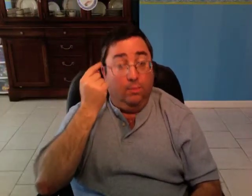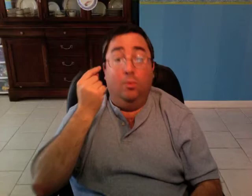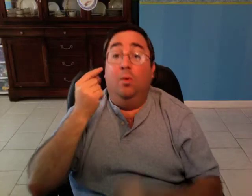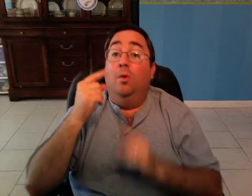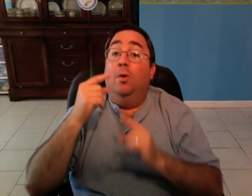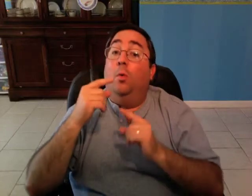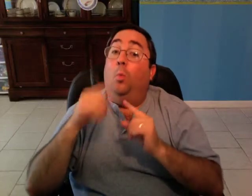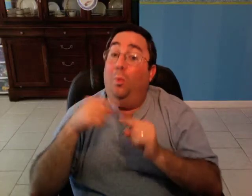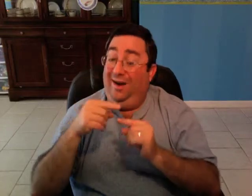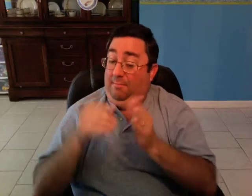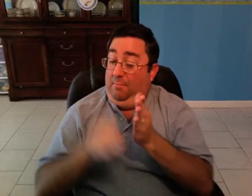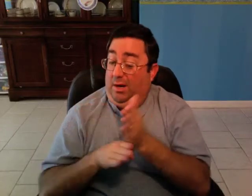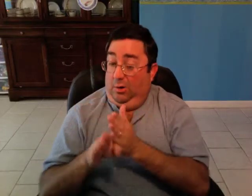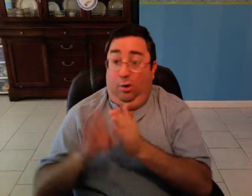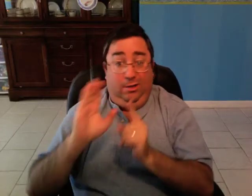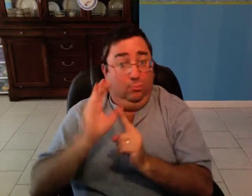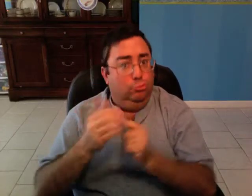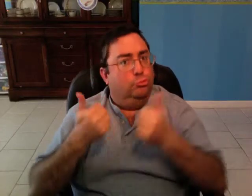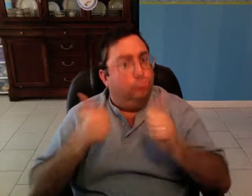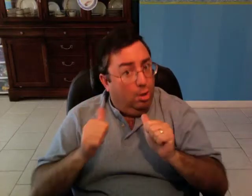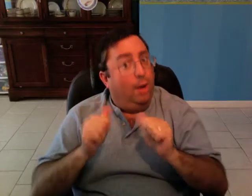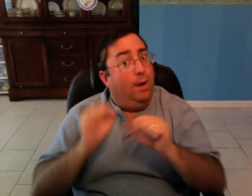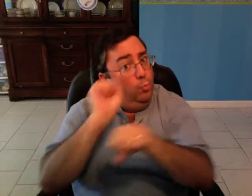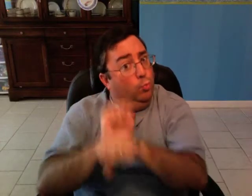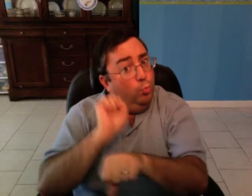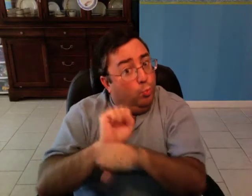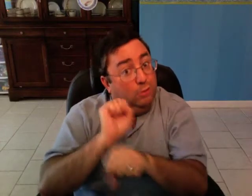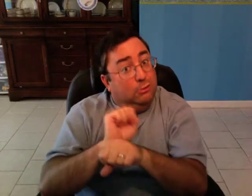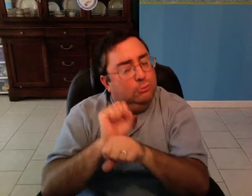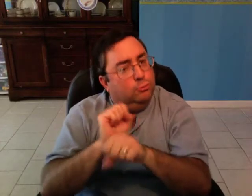It must be understood that when a minority culture tries to achieve